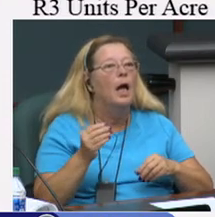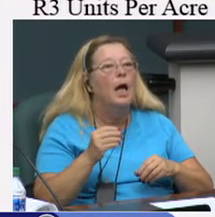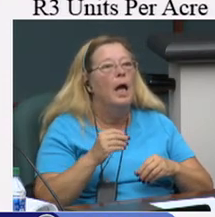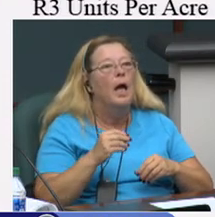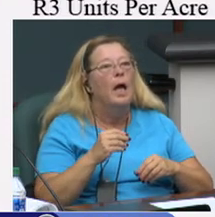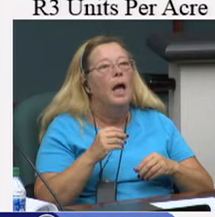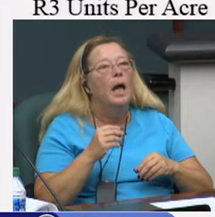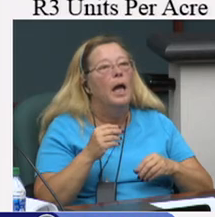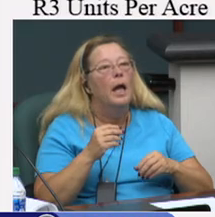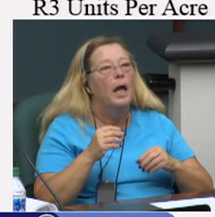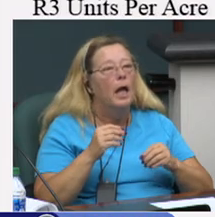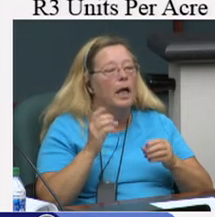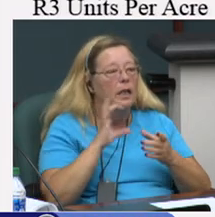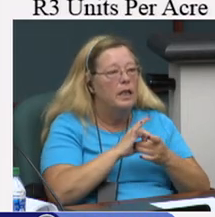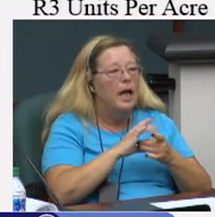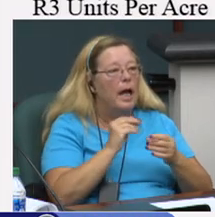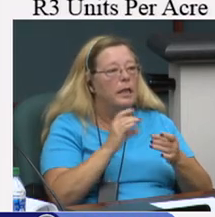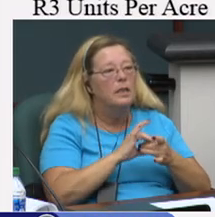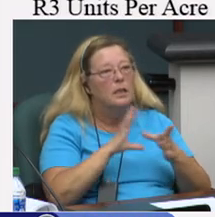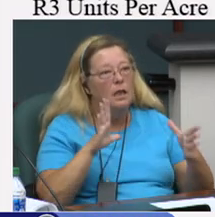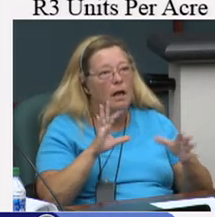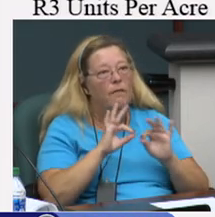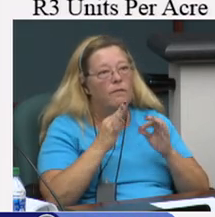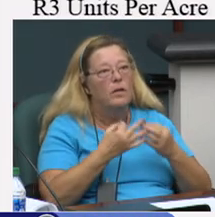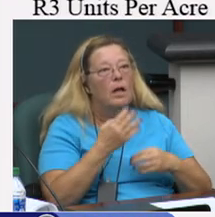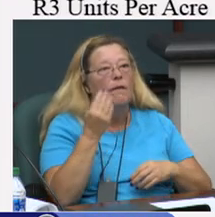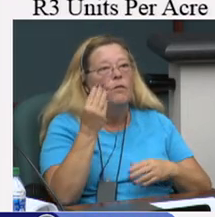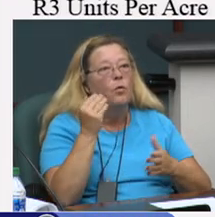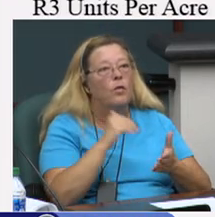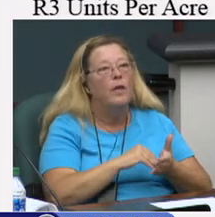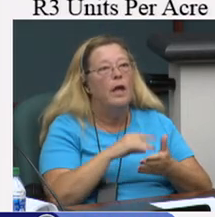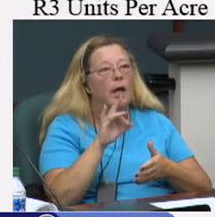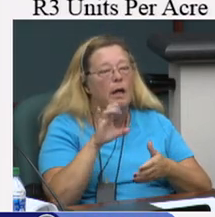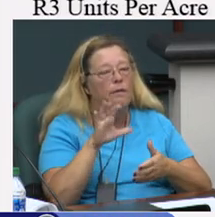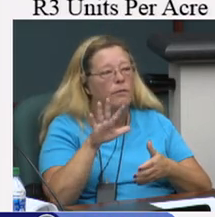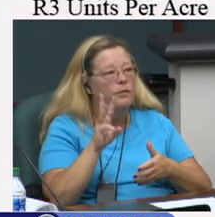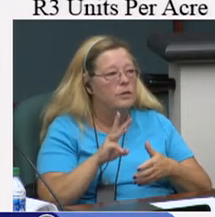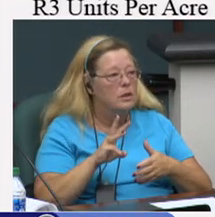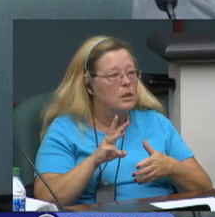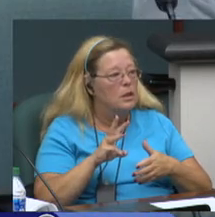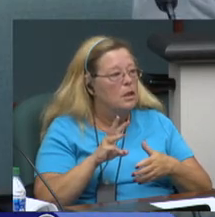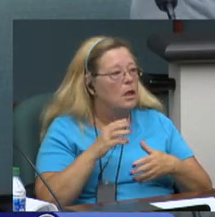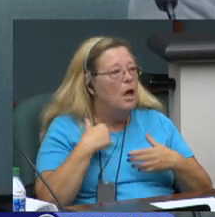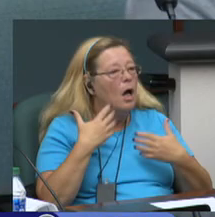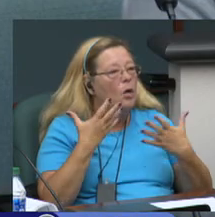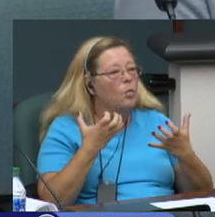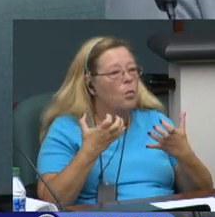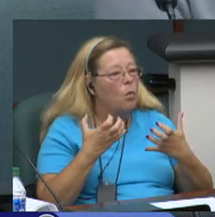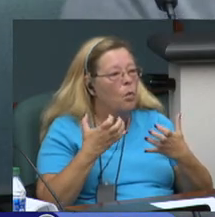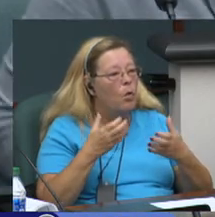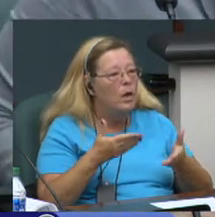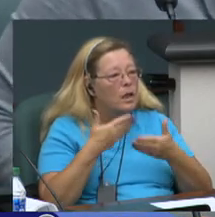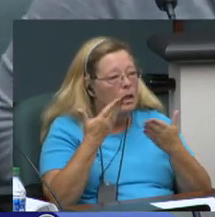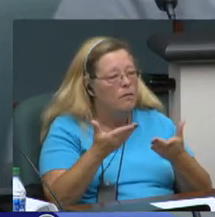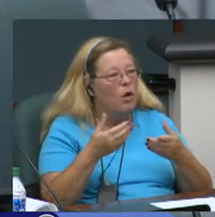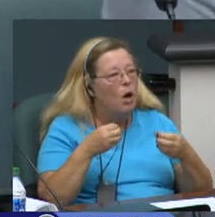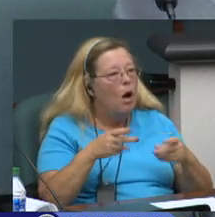and detached single-family there's fourteen thousand eight hundred and fifty six so I just wanted to provide a little opportunity for some follow up on